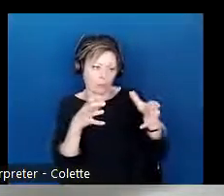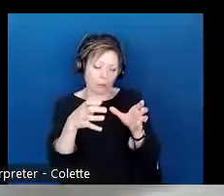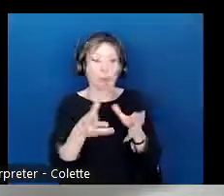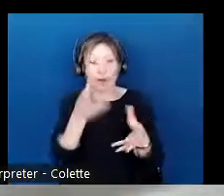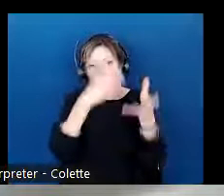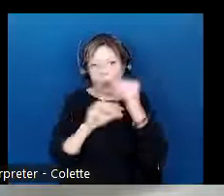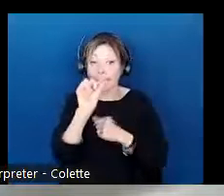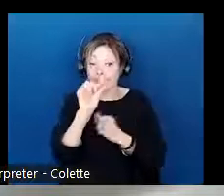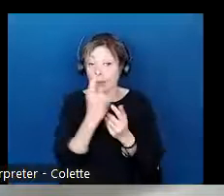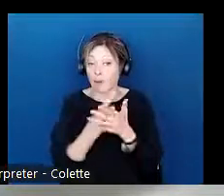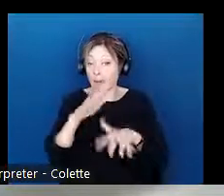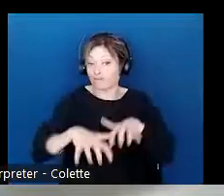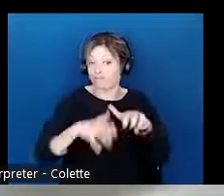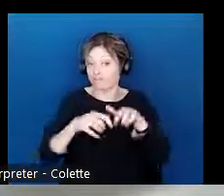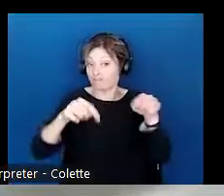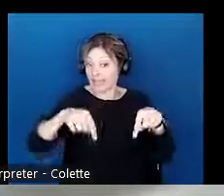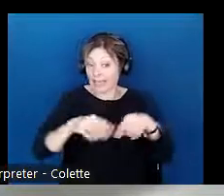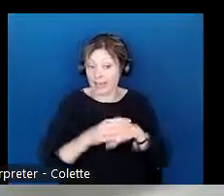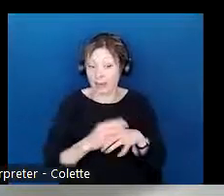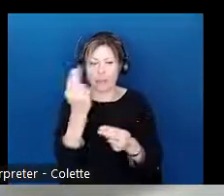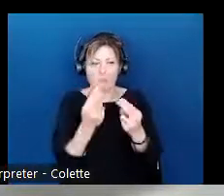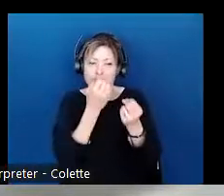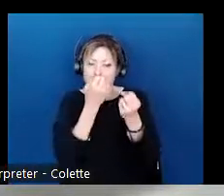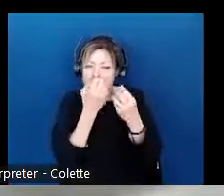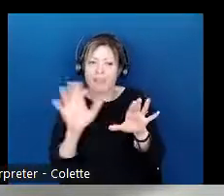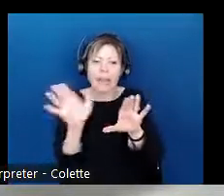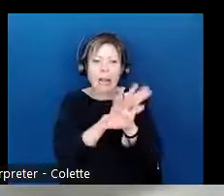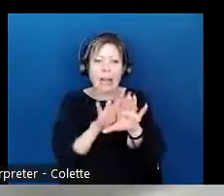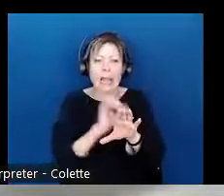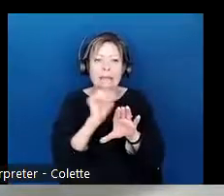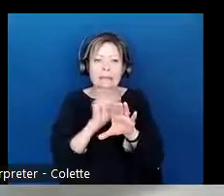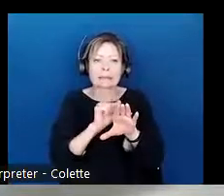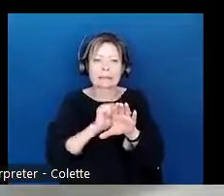and she's beautifully painted those with glazes so she would she would have done